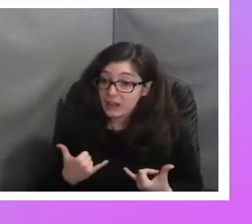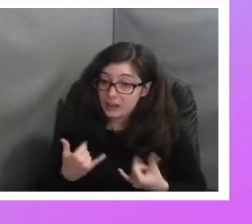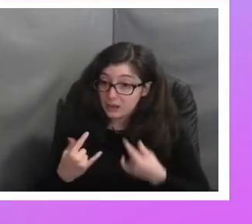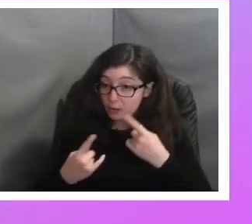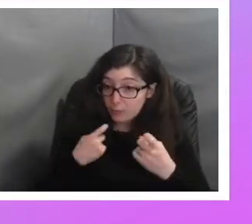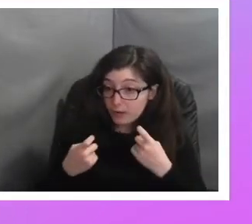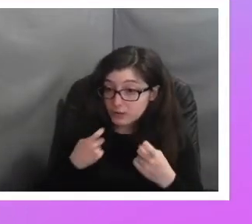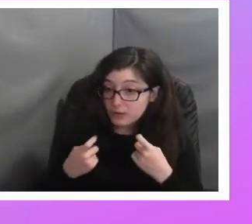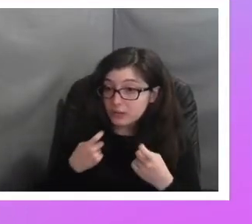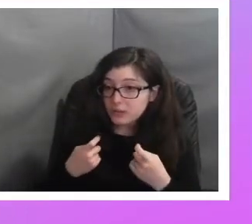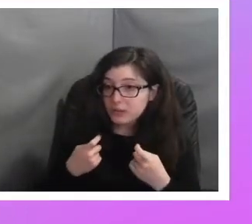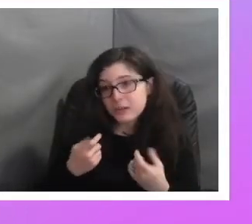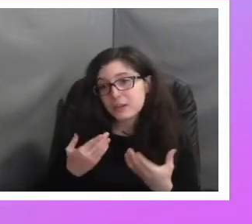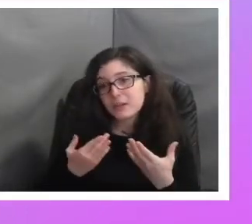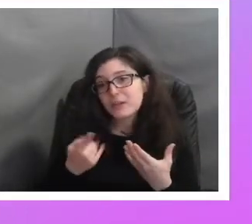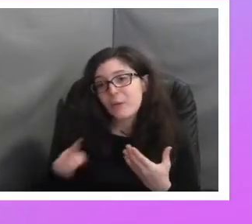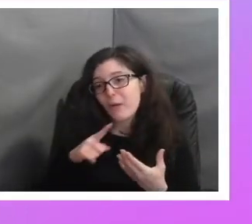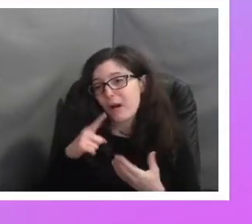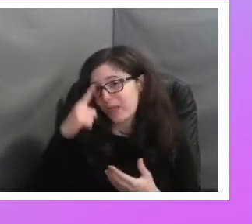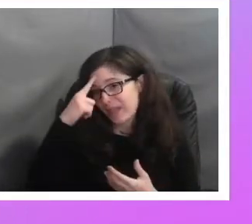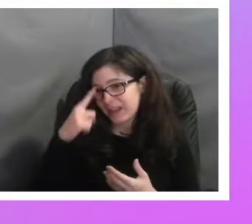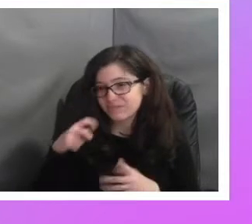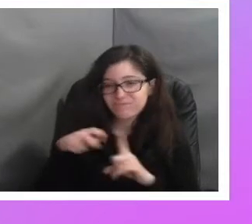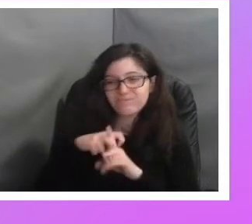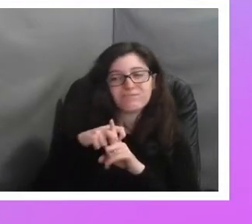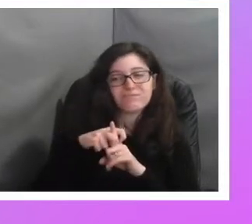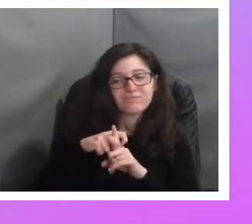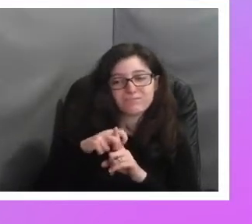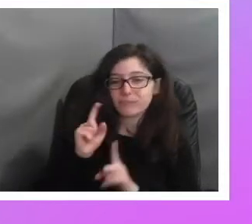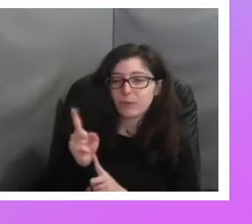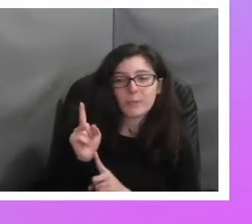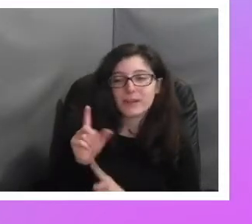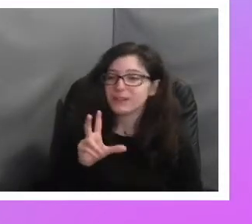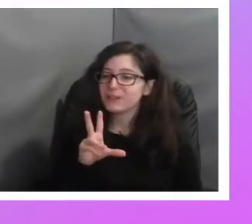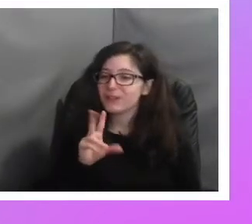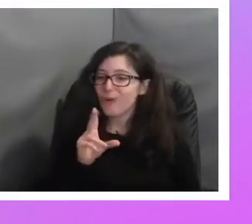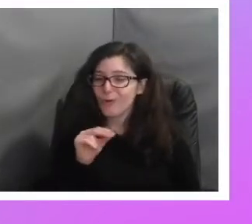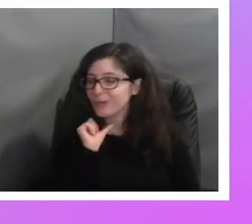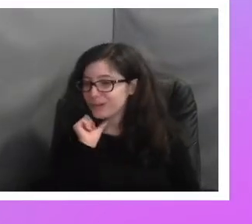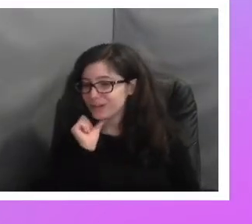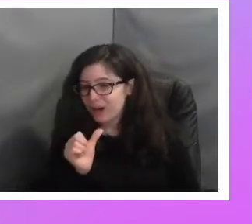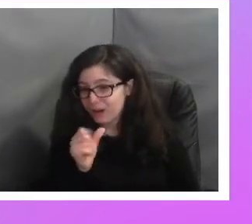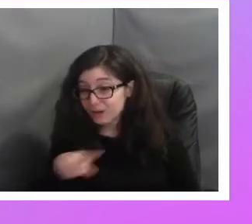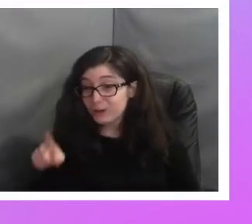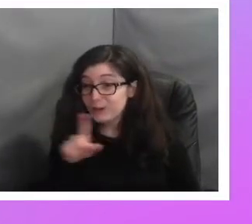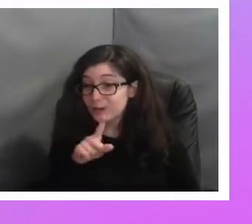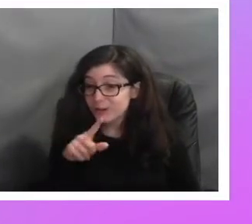lest you think this is a gotcha moment, it is not, everyone on this session